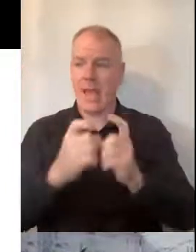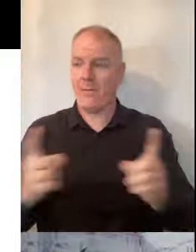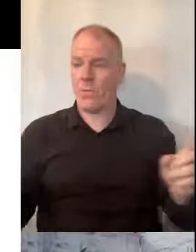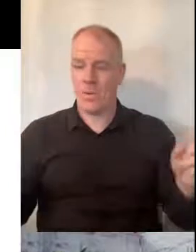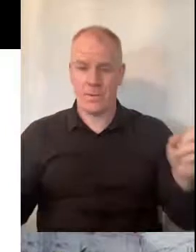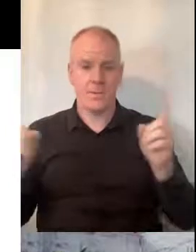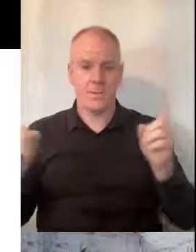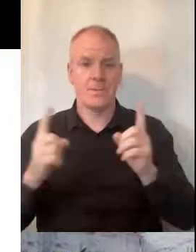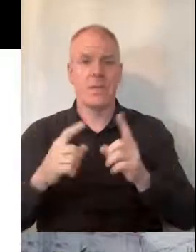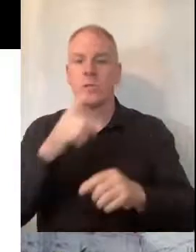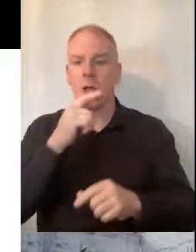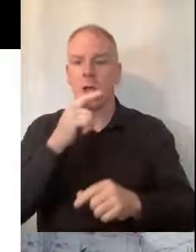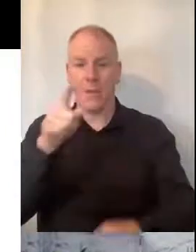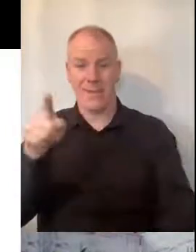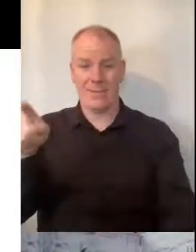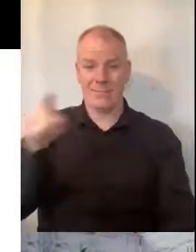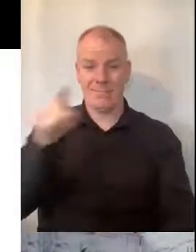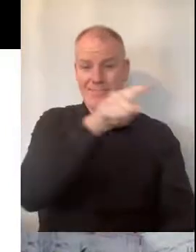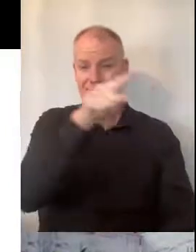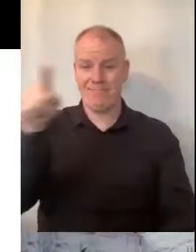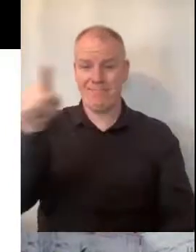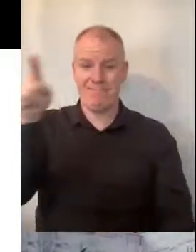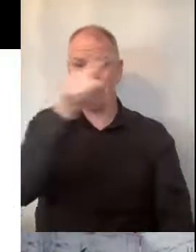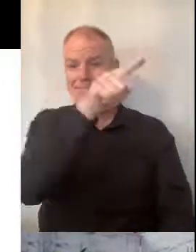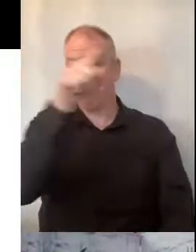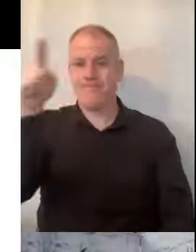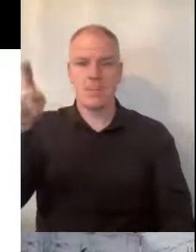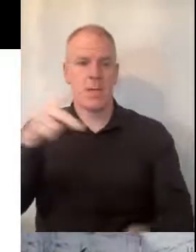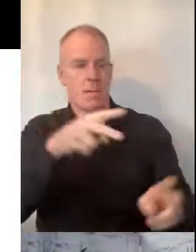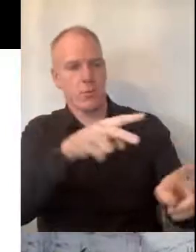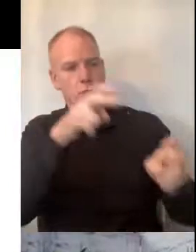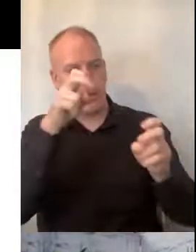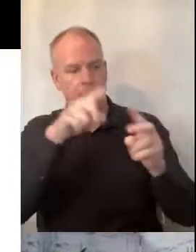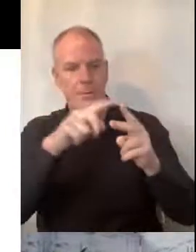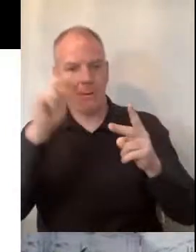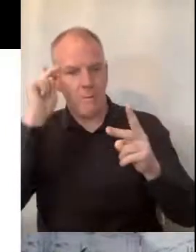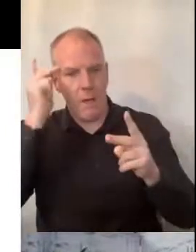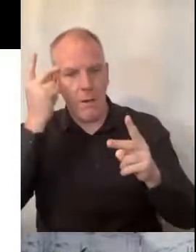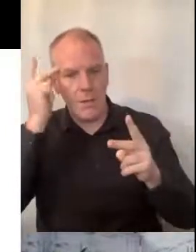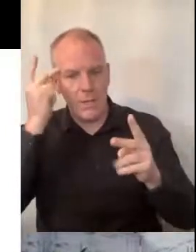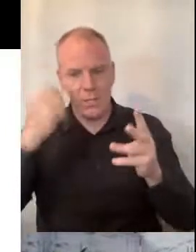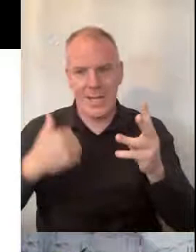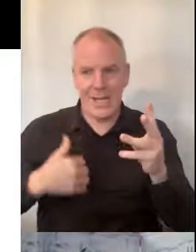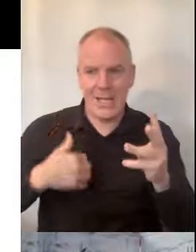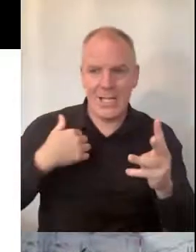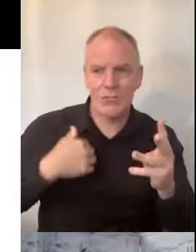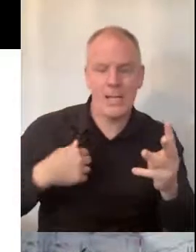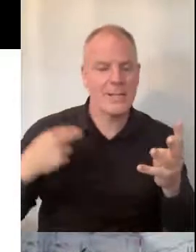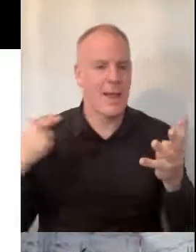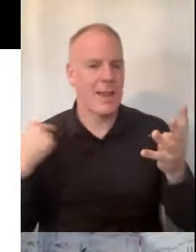Jagged Edge, so whether it's your perception, your cognition, your interest, your language, the memory,